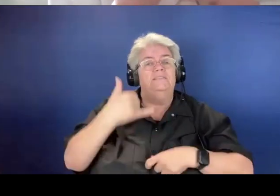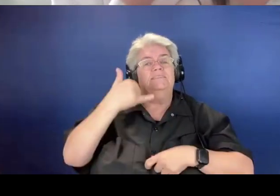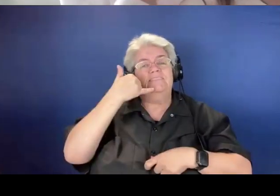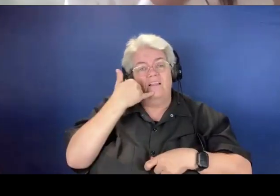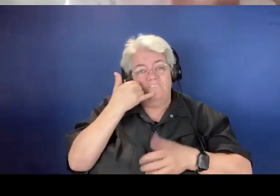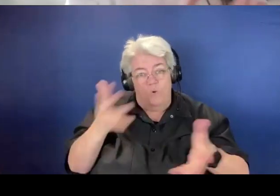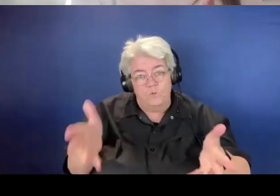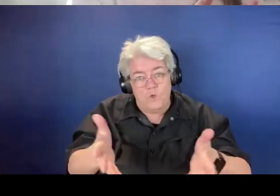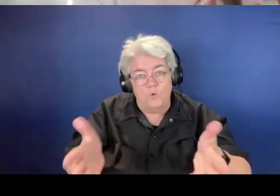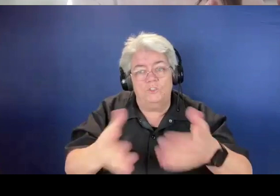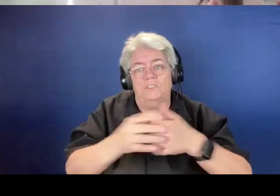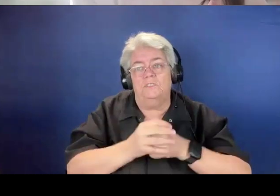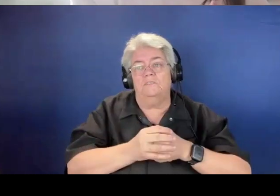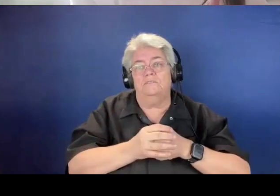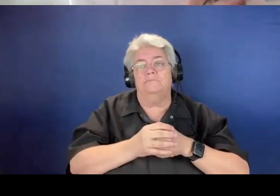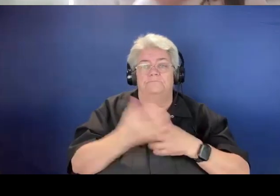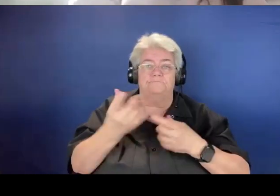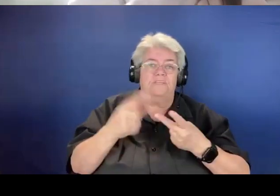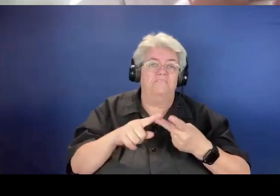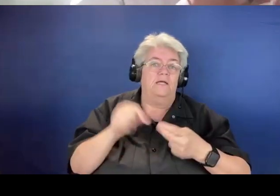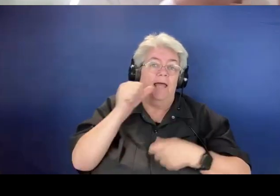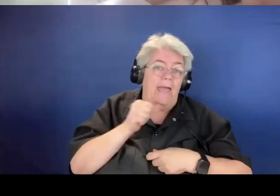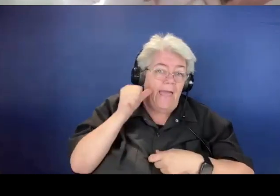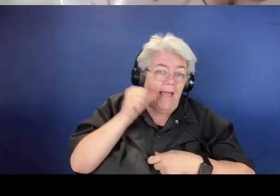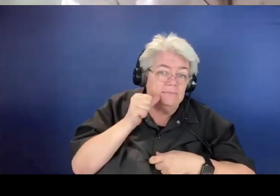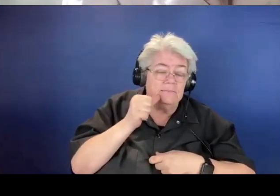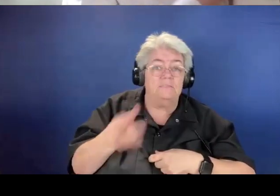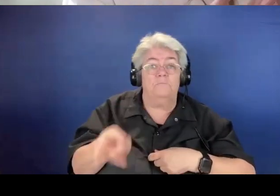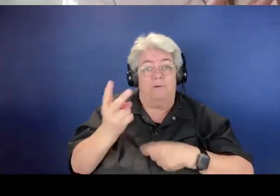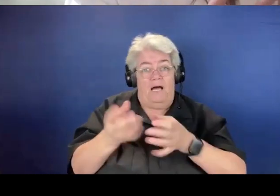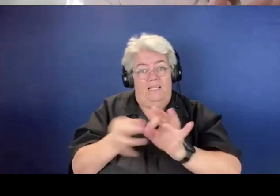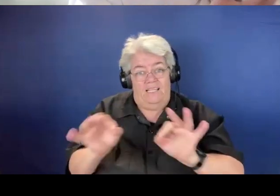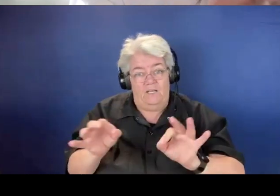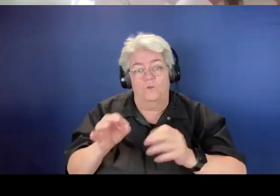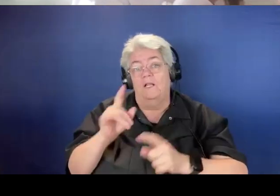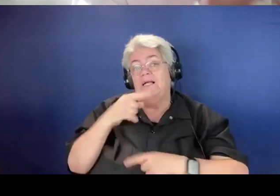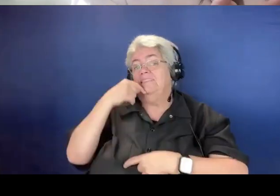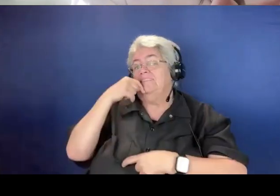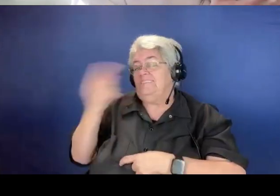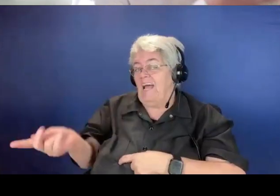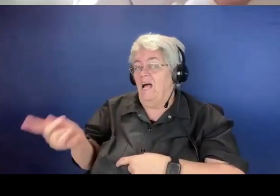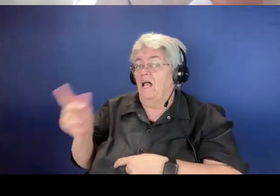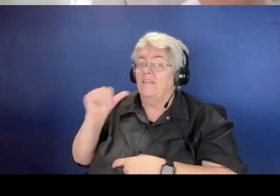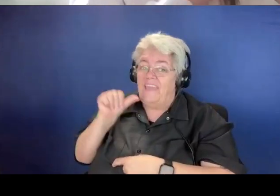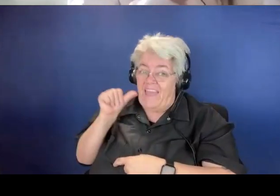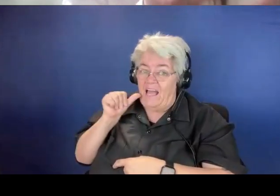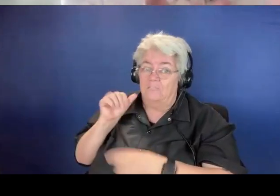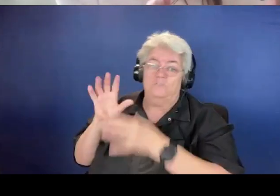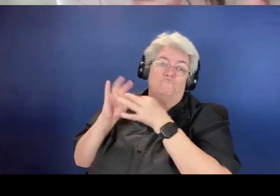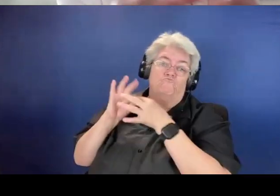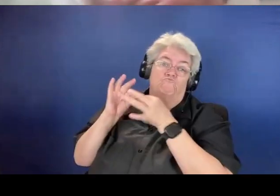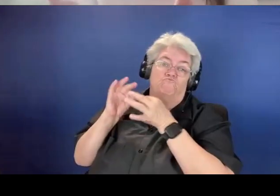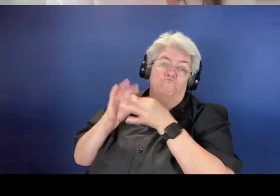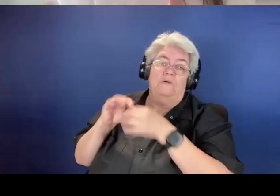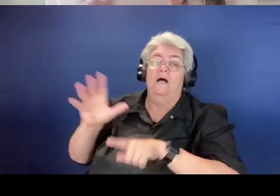So, if we have the aunt who's bilingual with the mom, share with the aunt what the, you know, what the instructions are who can then share it with the mom and